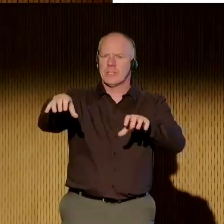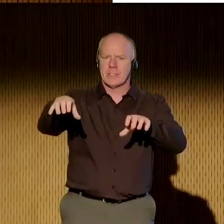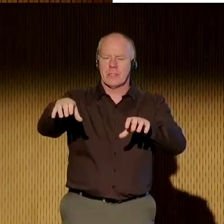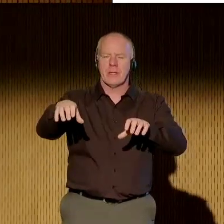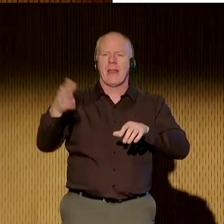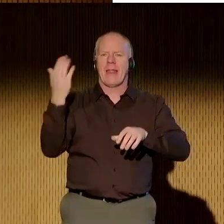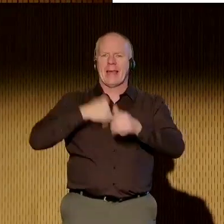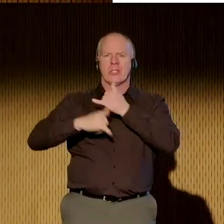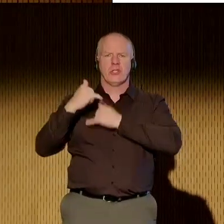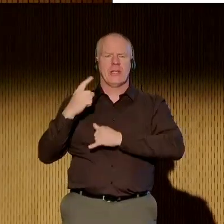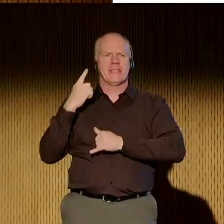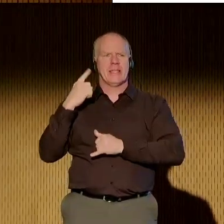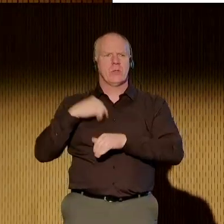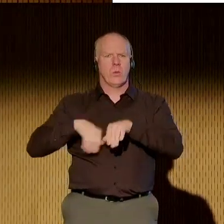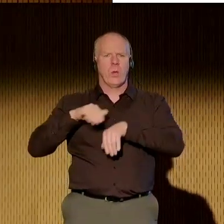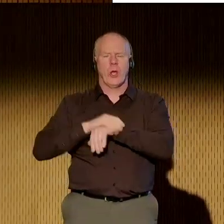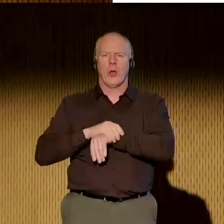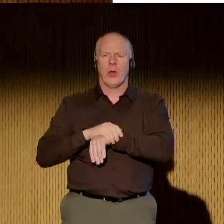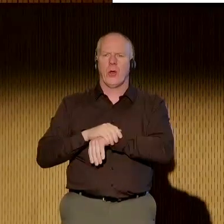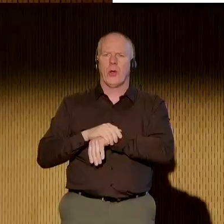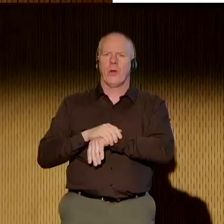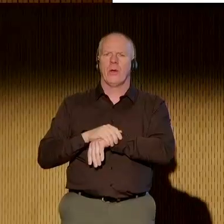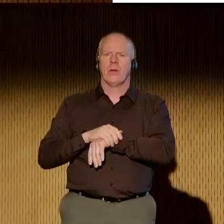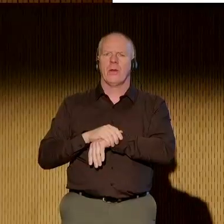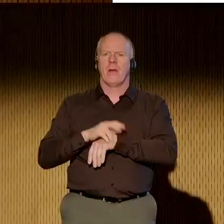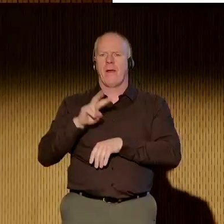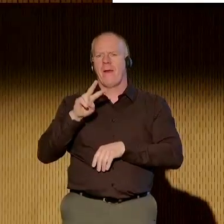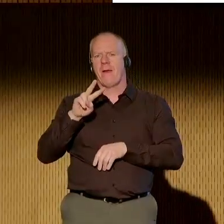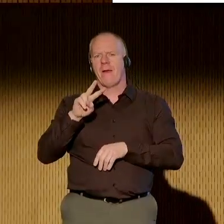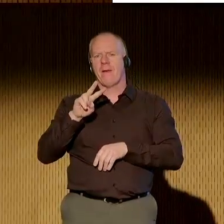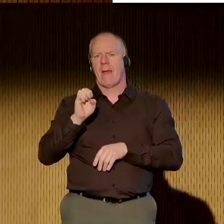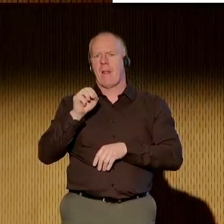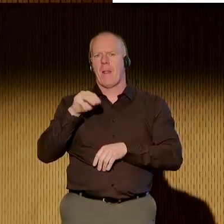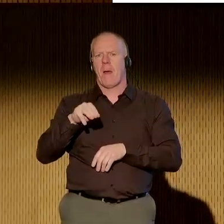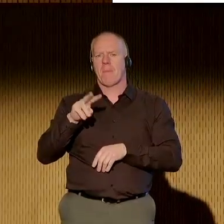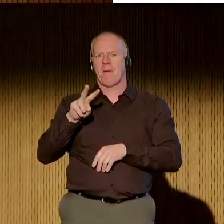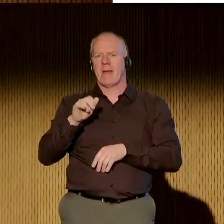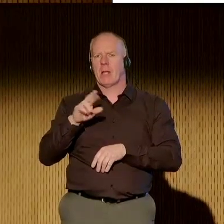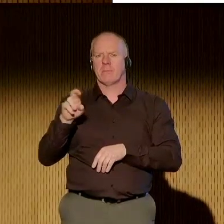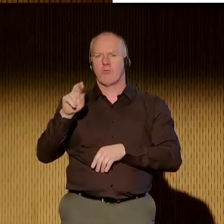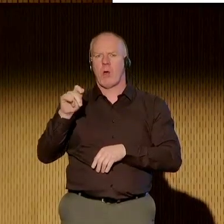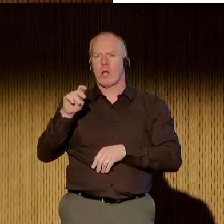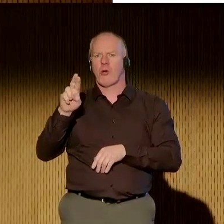the workshop at the Velov-Velon Conference in Rotterdam, the Netherlands and a week later